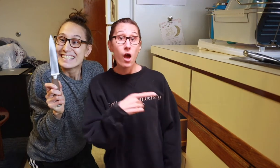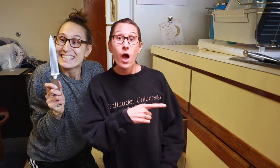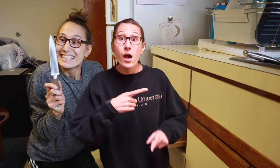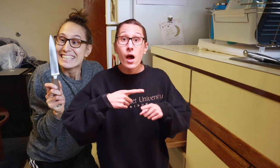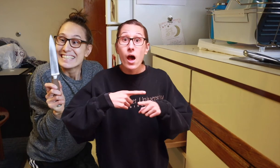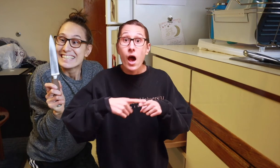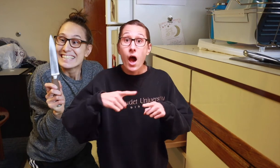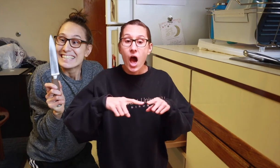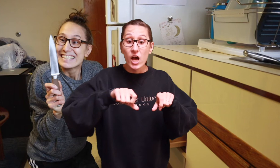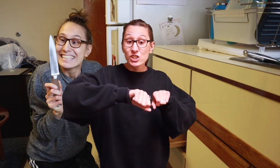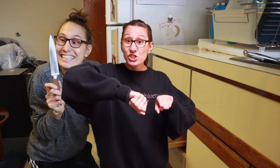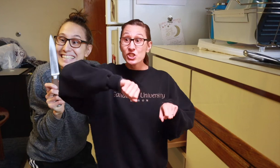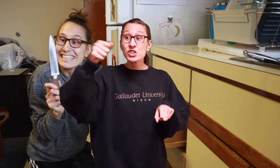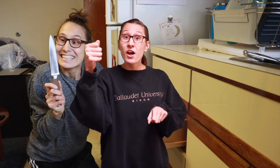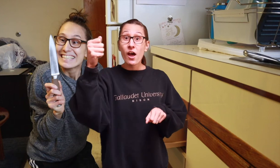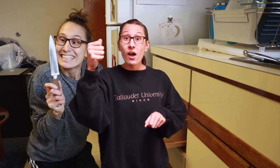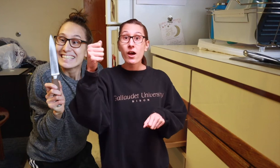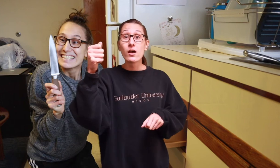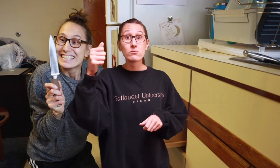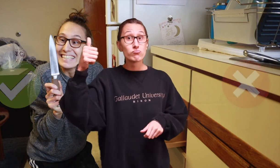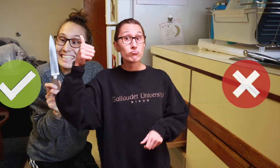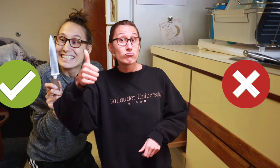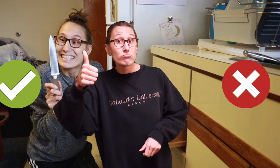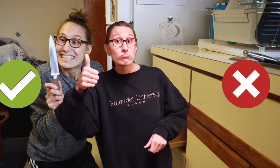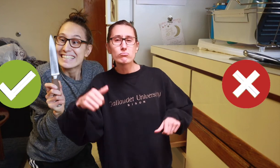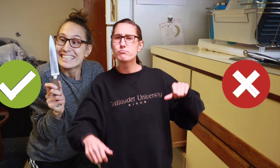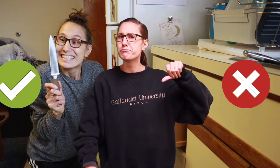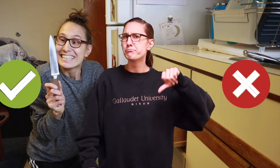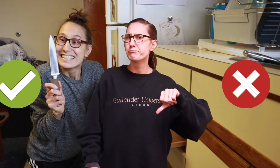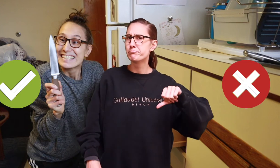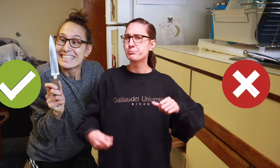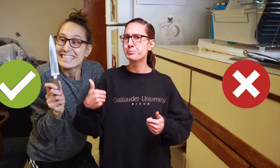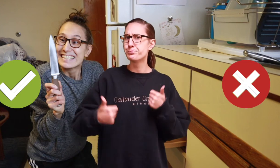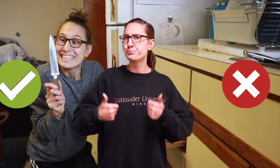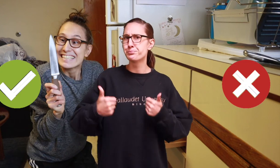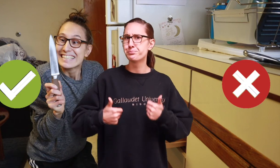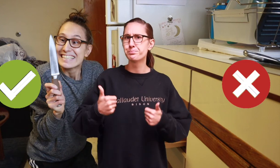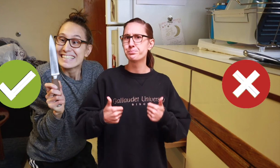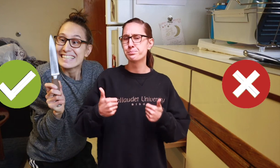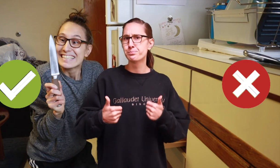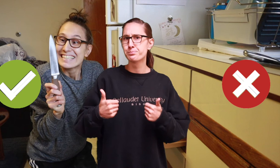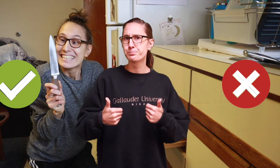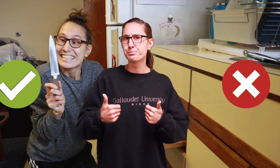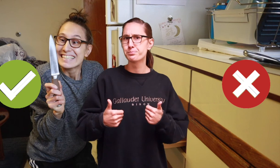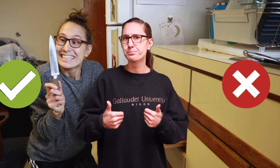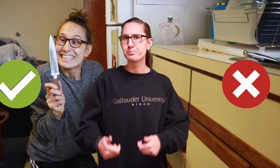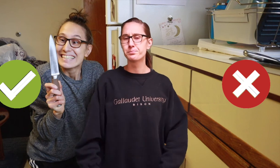Is playing with knives good or bad?